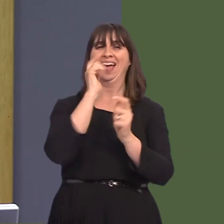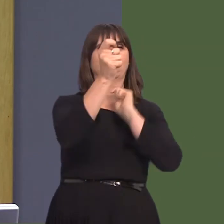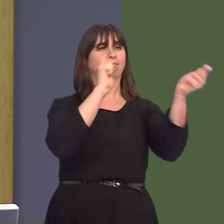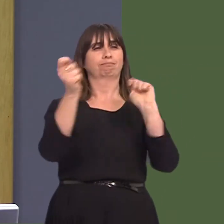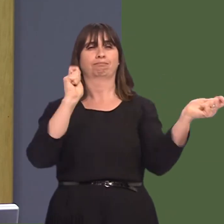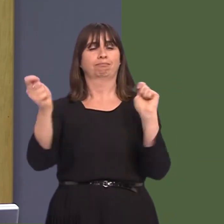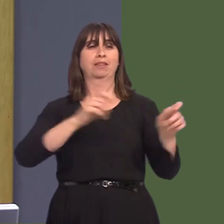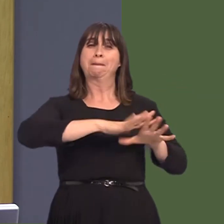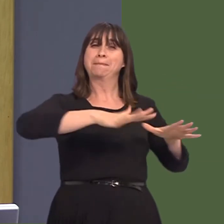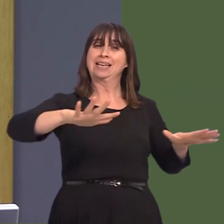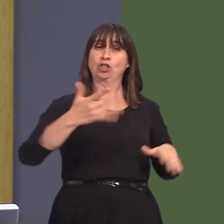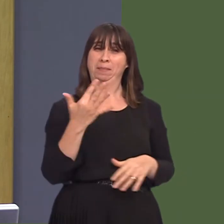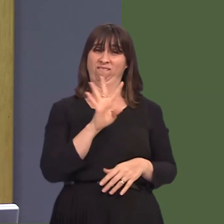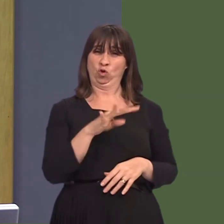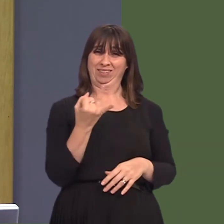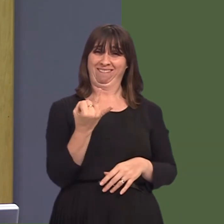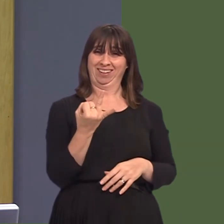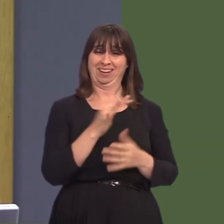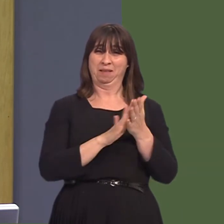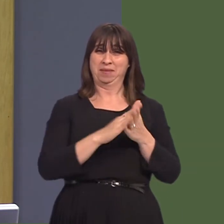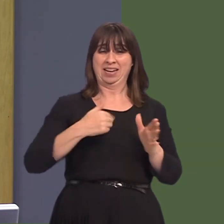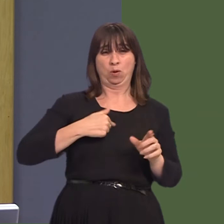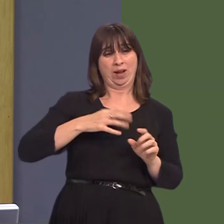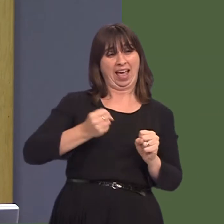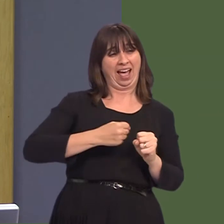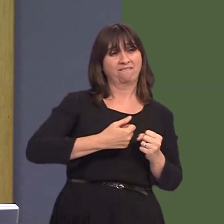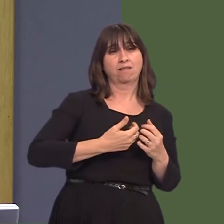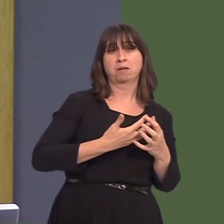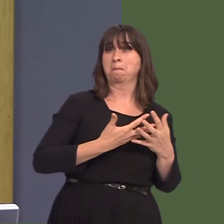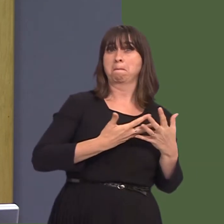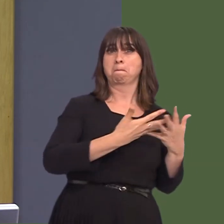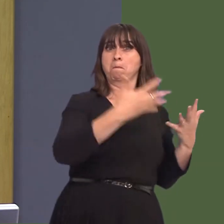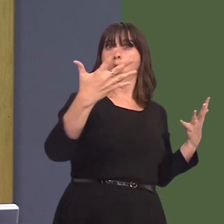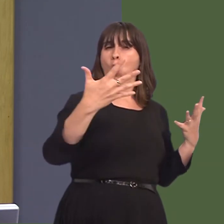which means that we have more per mile of coastline than any other country in the UK.